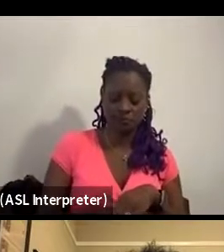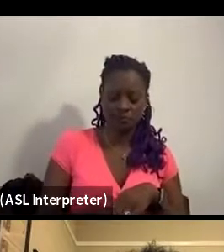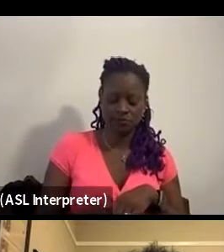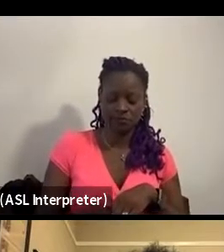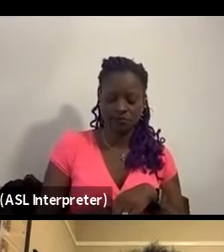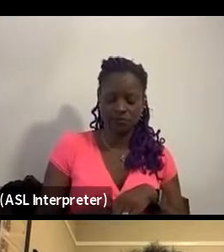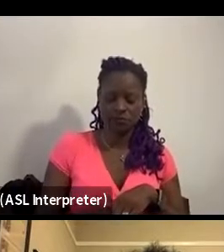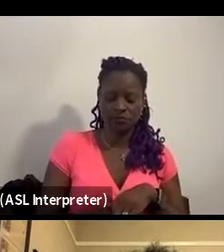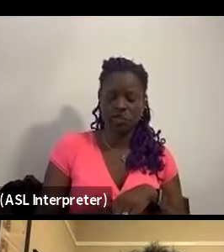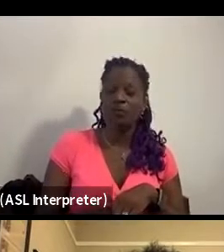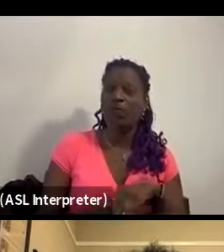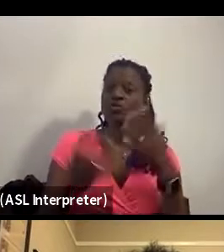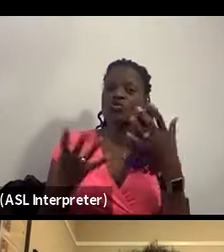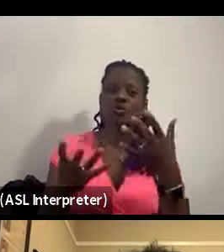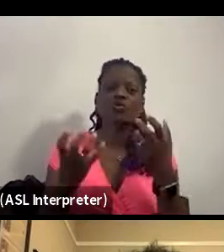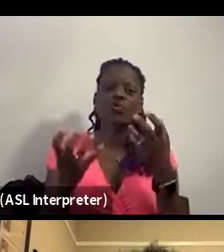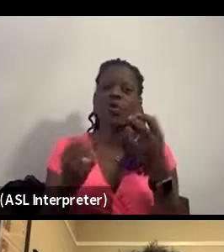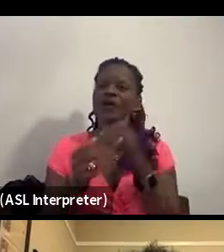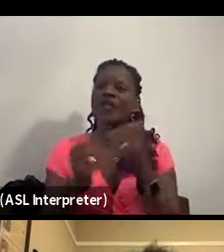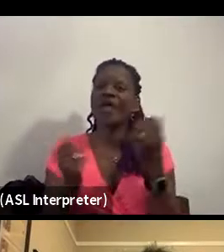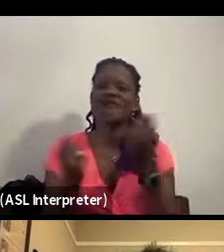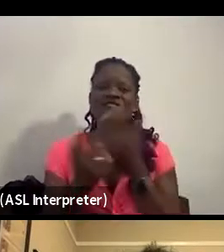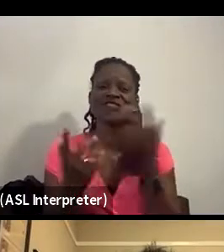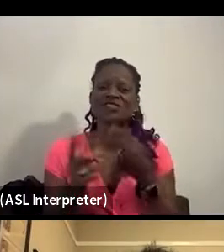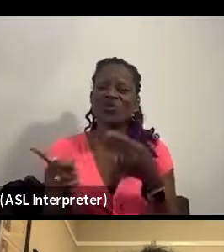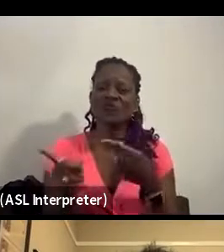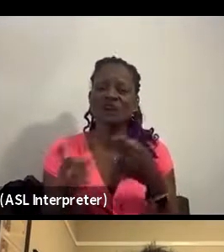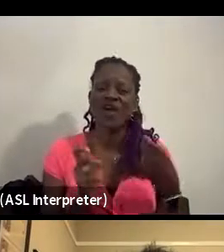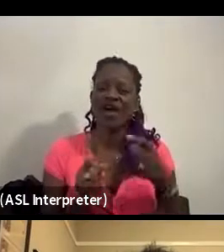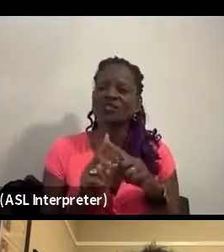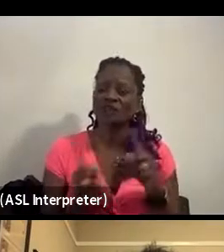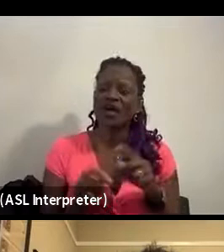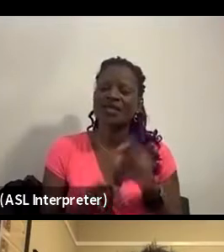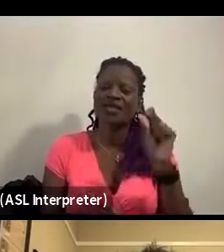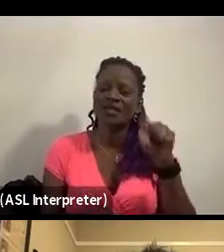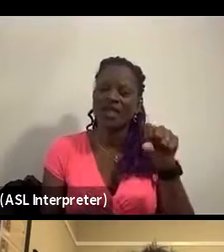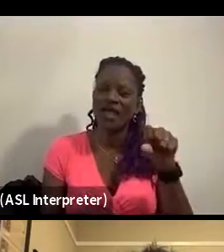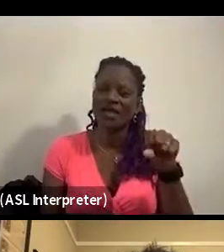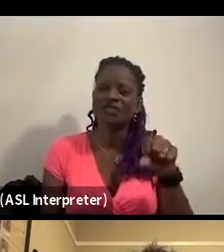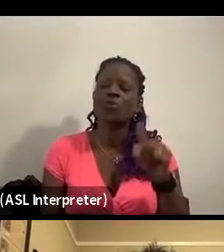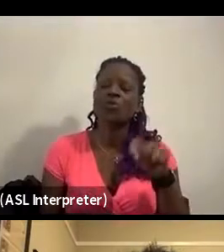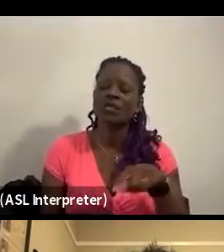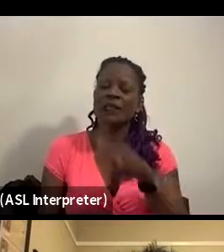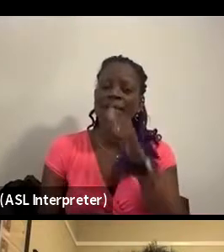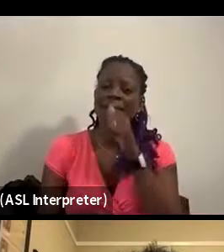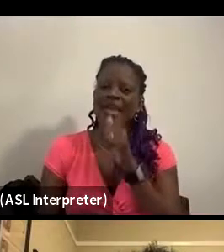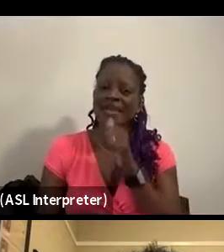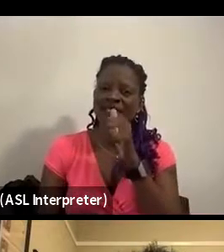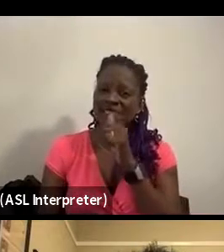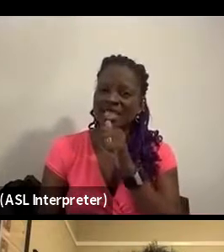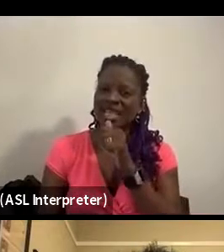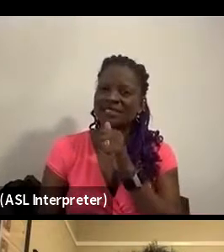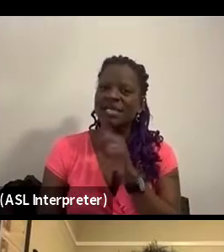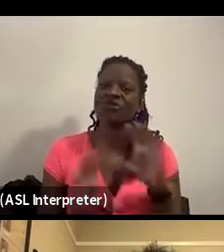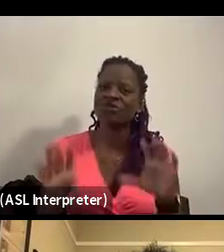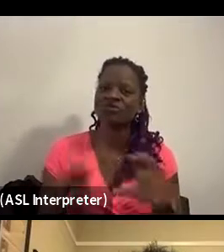society, but a little patience will go a long way and we will get there. And we have done, again, a good job of getting there to this point in time.